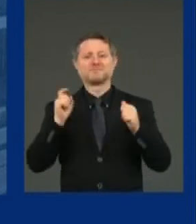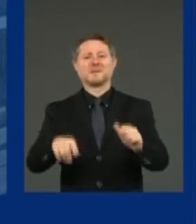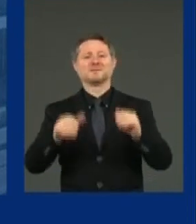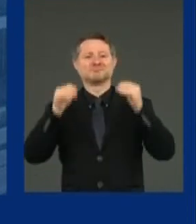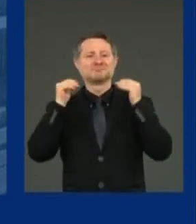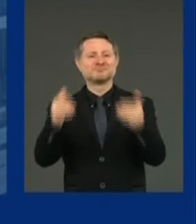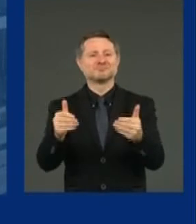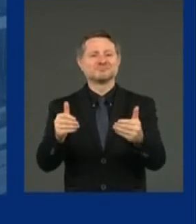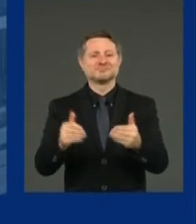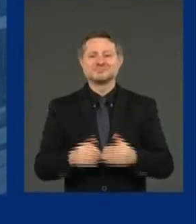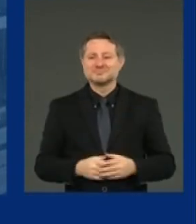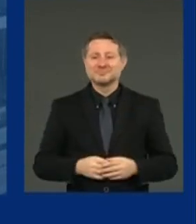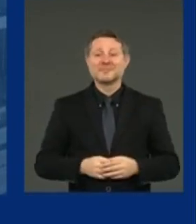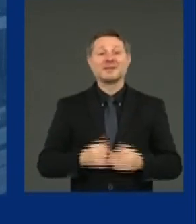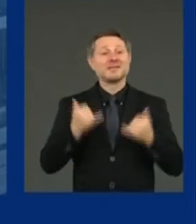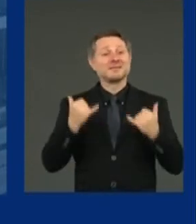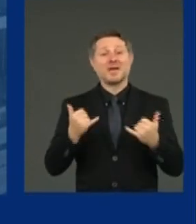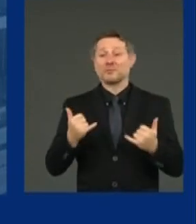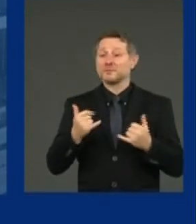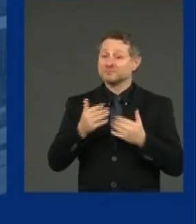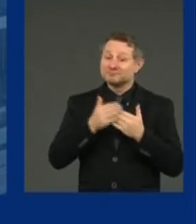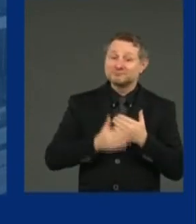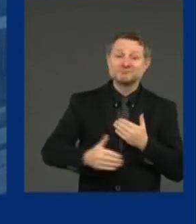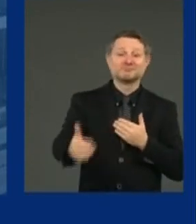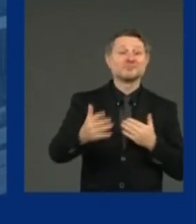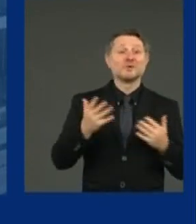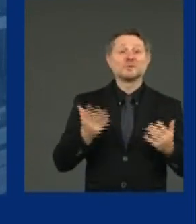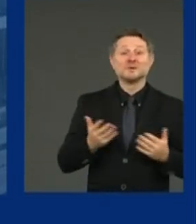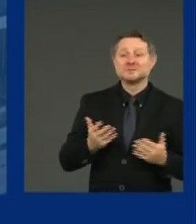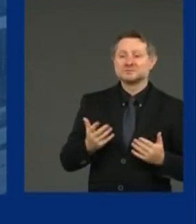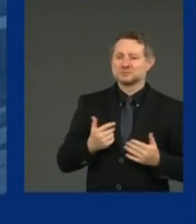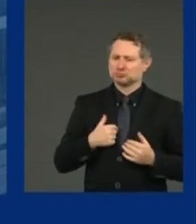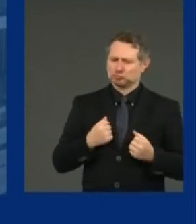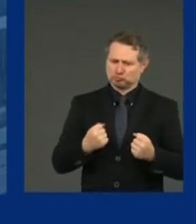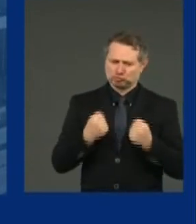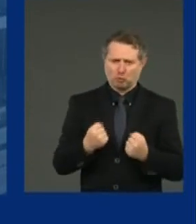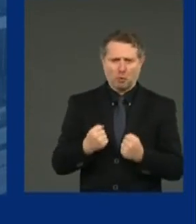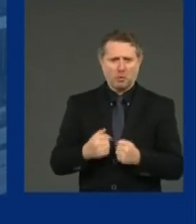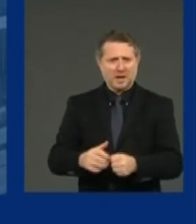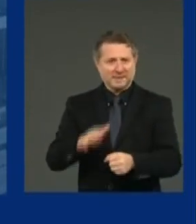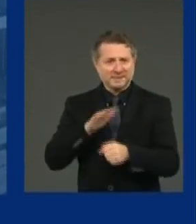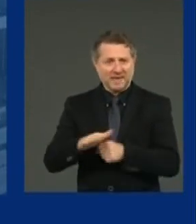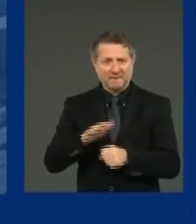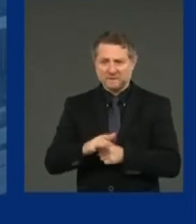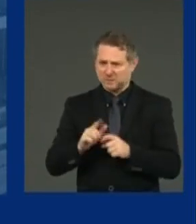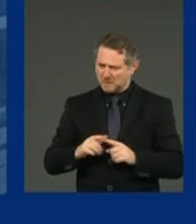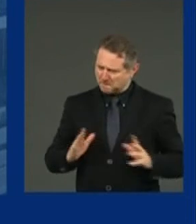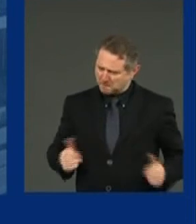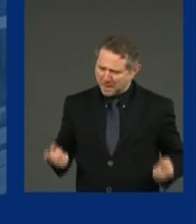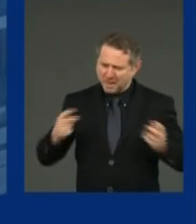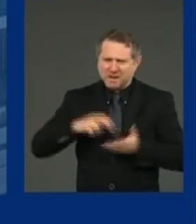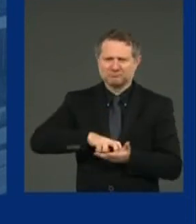COULDN'T DO ANYTHING ABOUT, BUT IT JUST HAPPENED. AND THEN THE QUESTION BECOMES